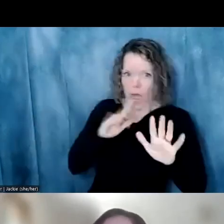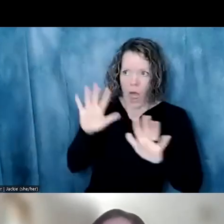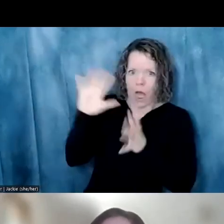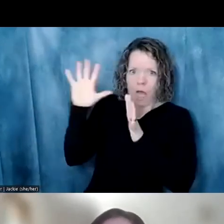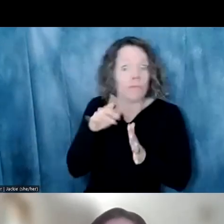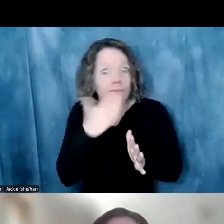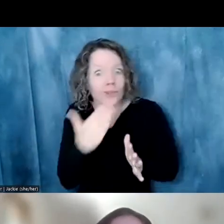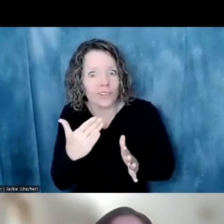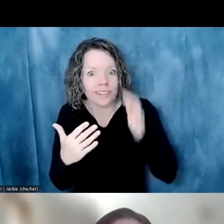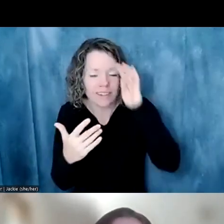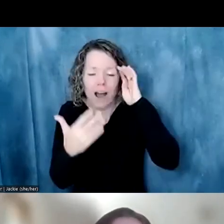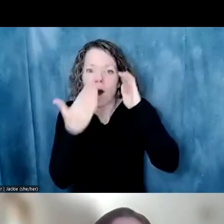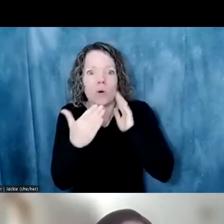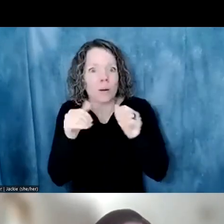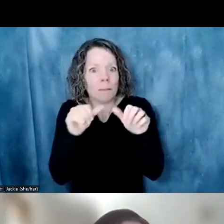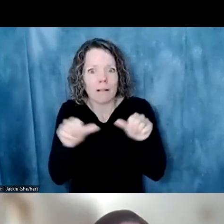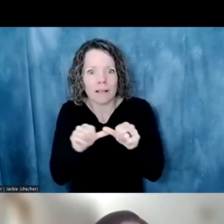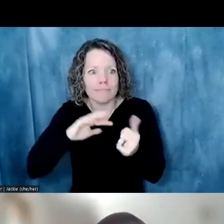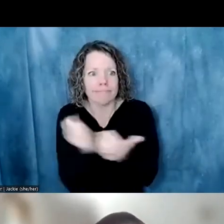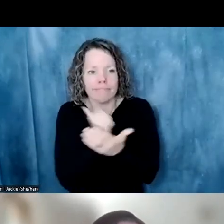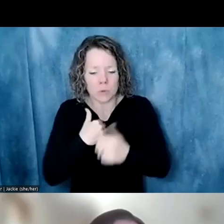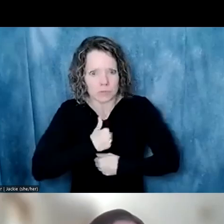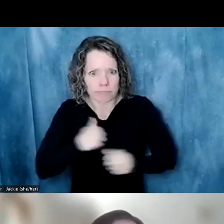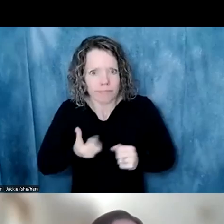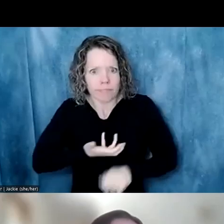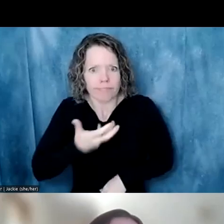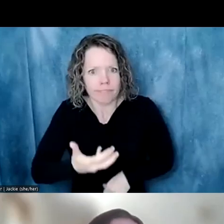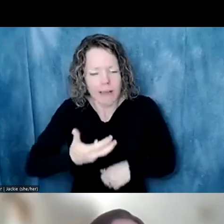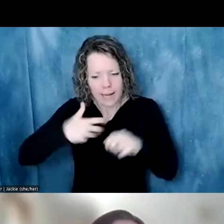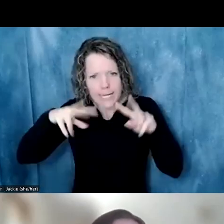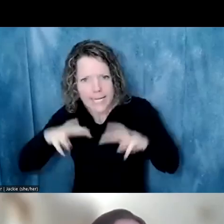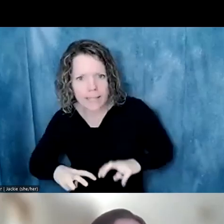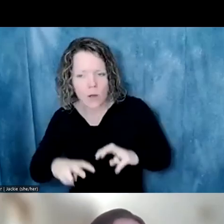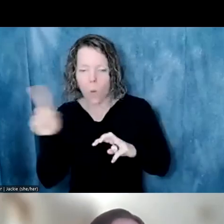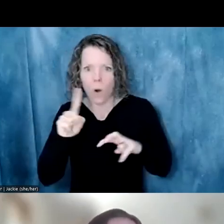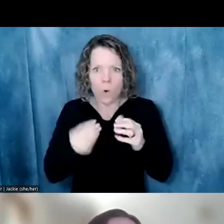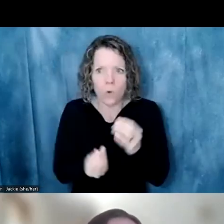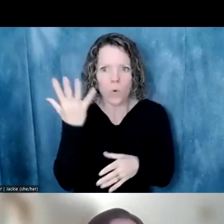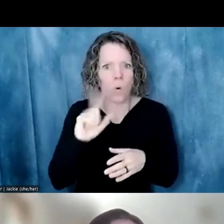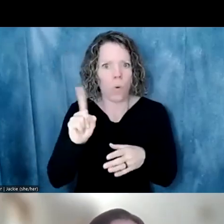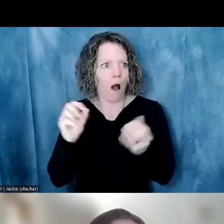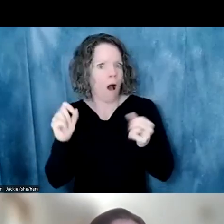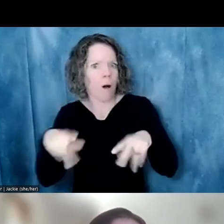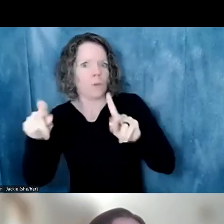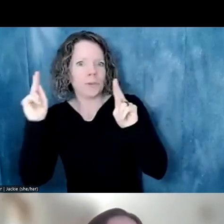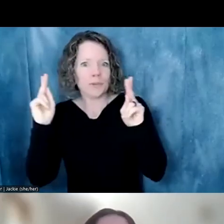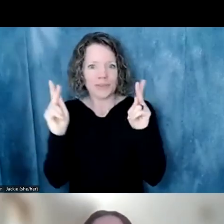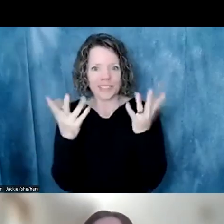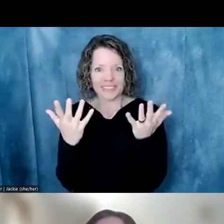figuring out some innovative solutions that we can really expand the potential for growth in terms of what's our repertoire for how we move forward